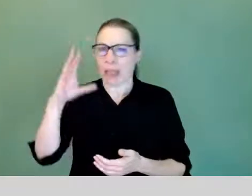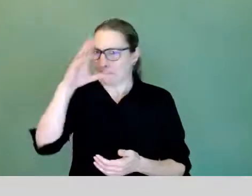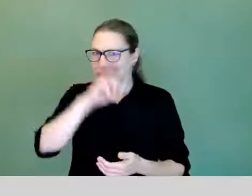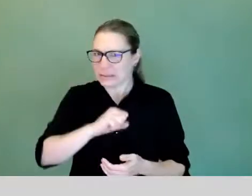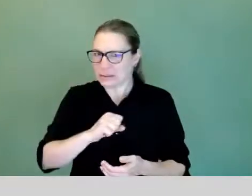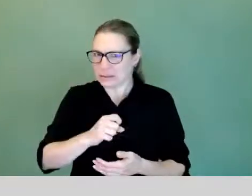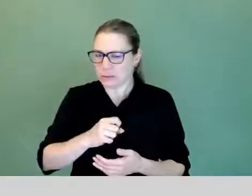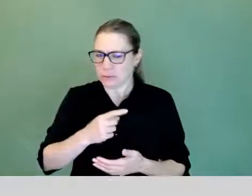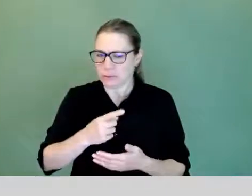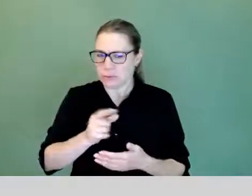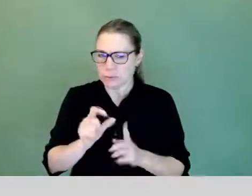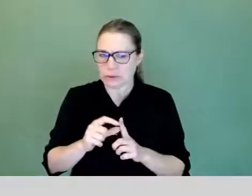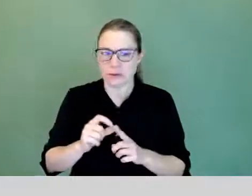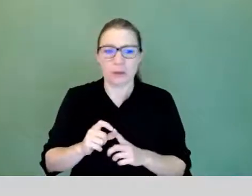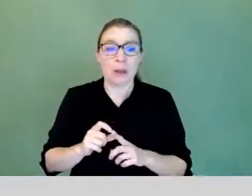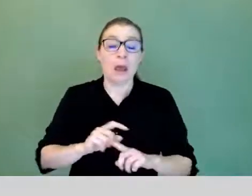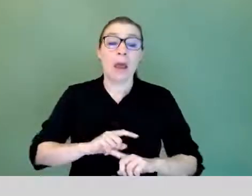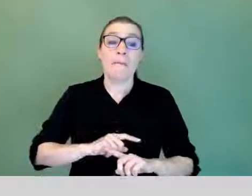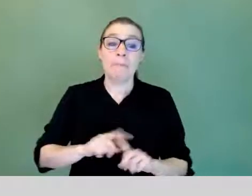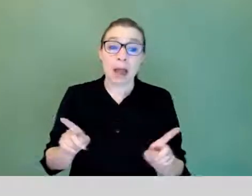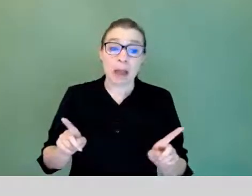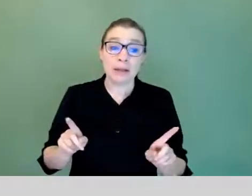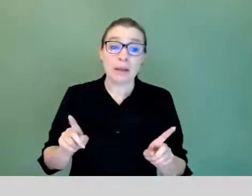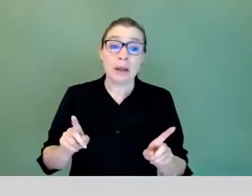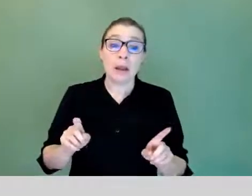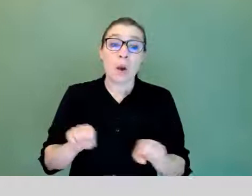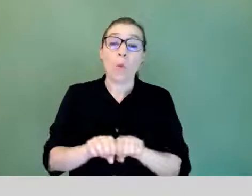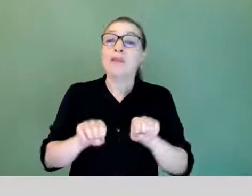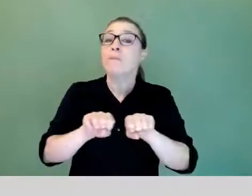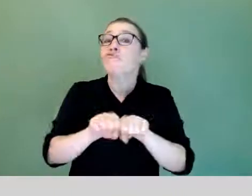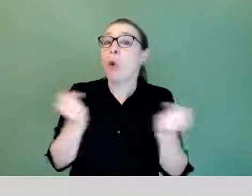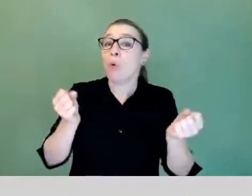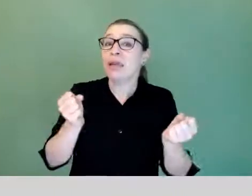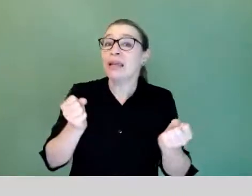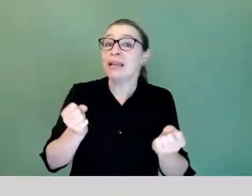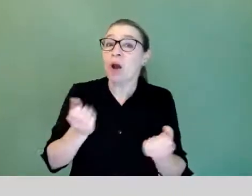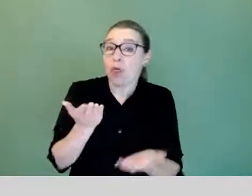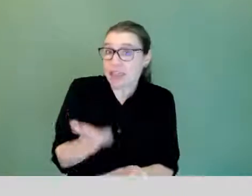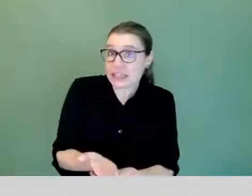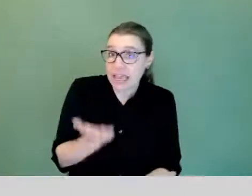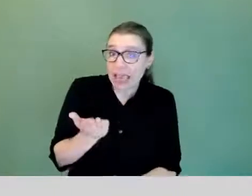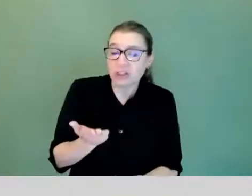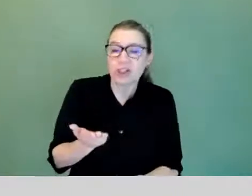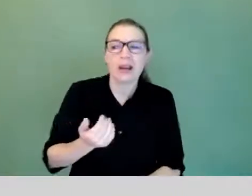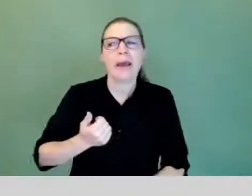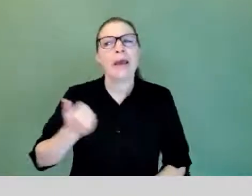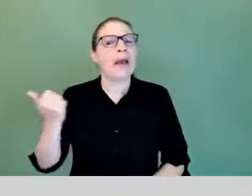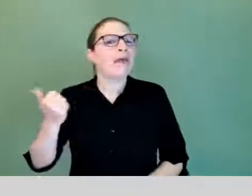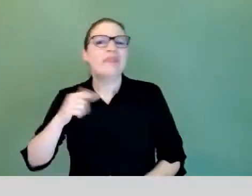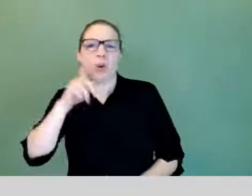But in broken authentication, they don't need these millions of accounts.